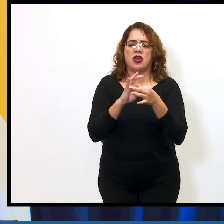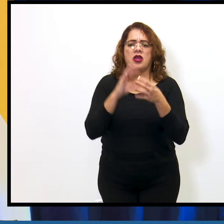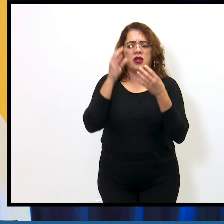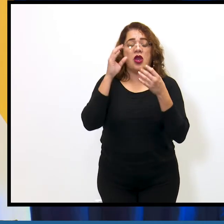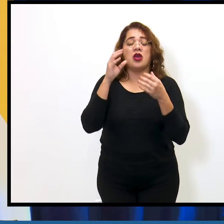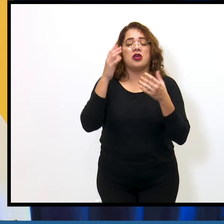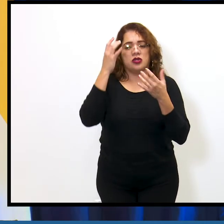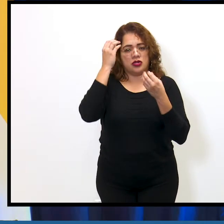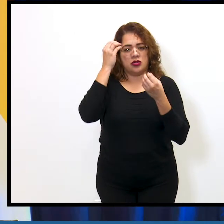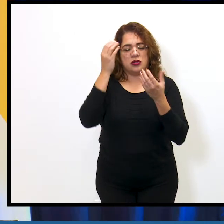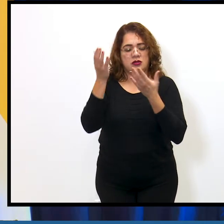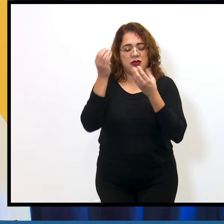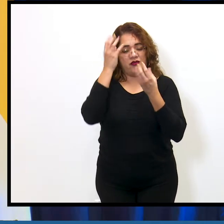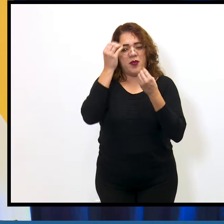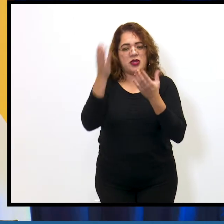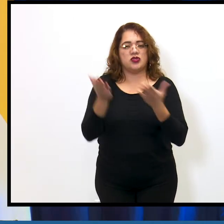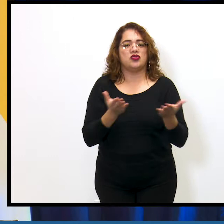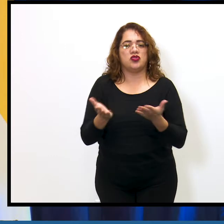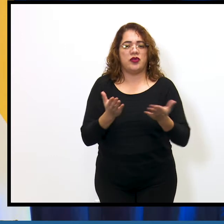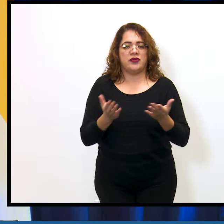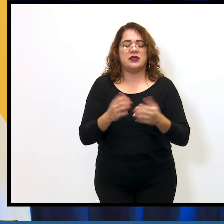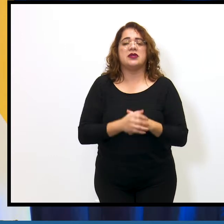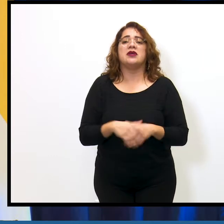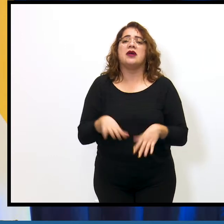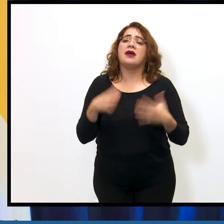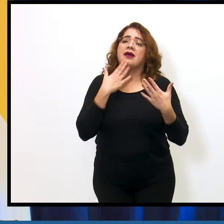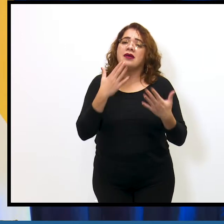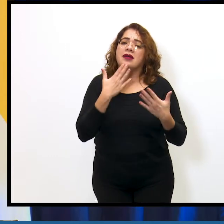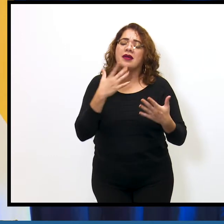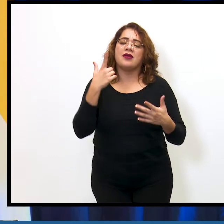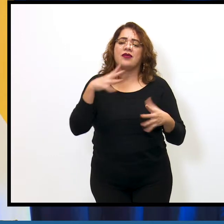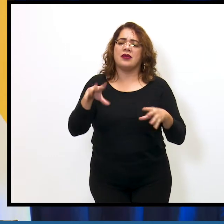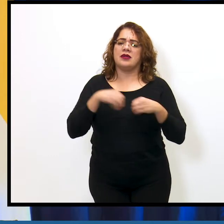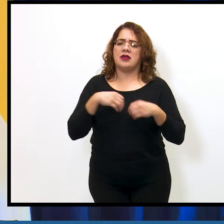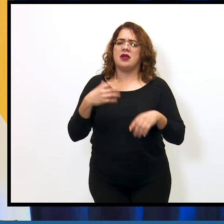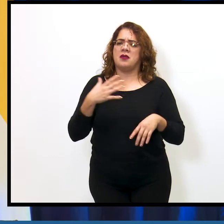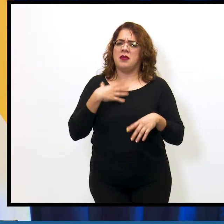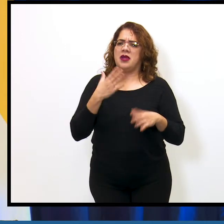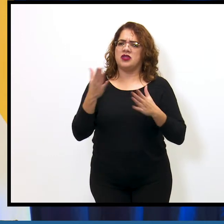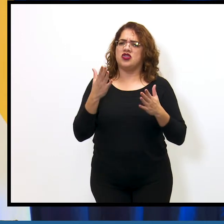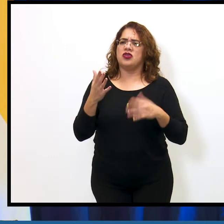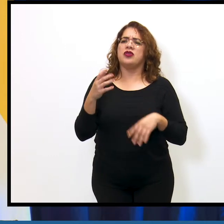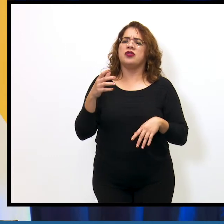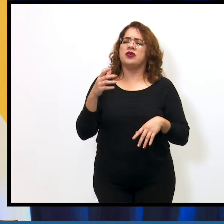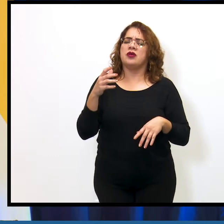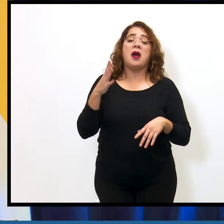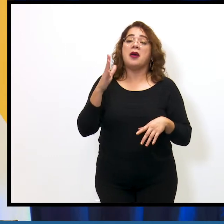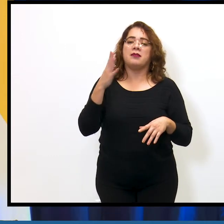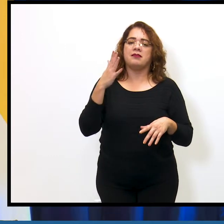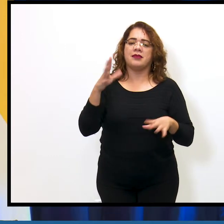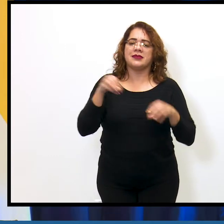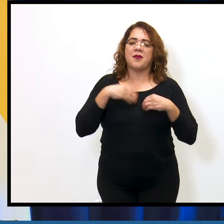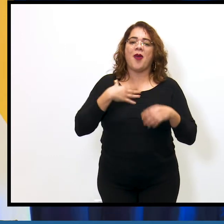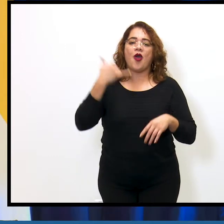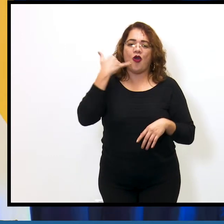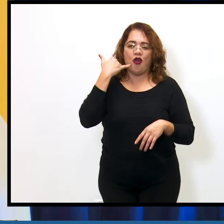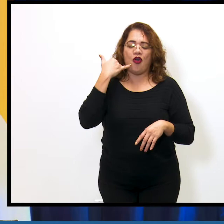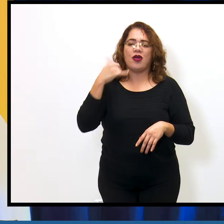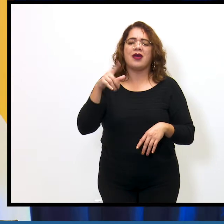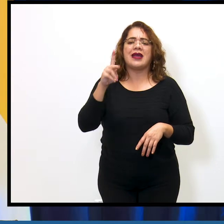Hi there thanks for taking our questions and happy holidays to you guys. This question is for Kelly. Is, is there any sort of ramped up type of enforcement